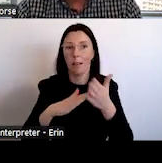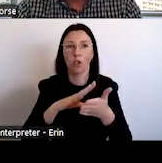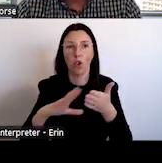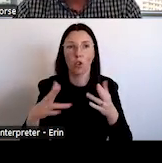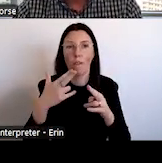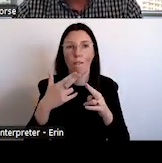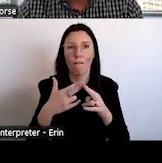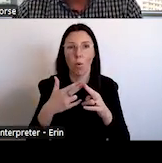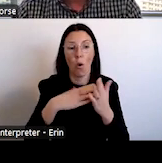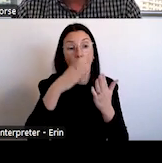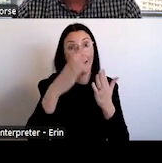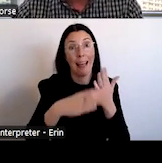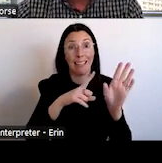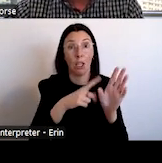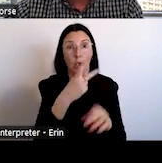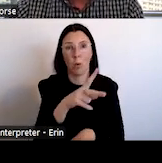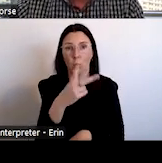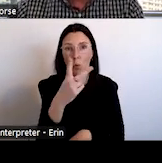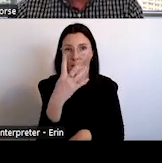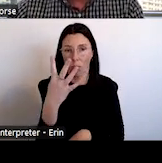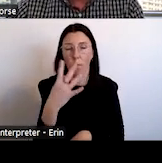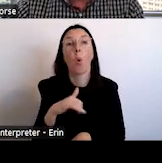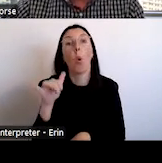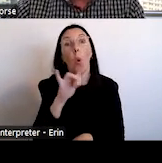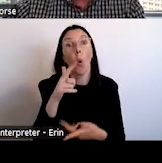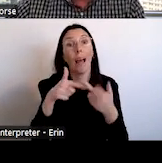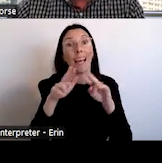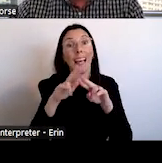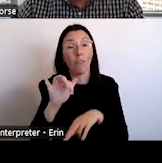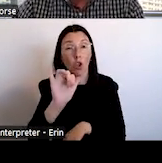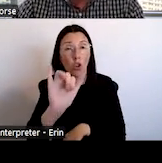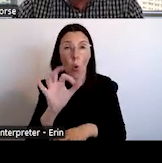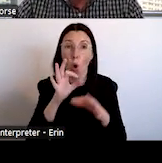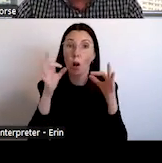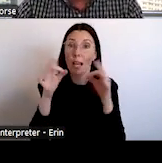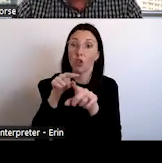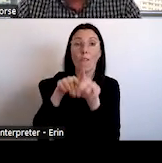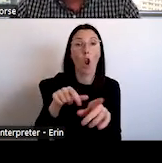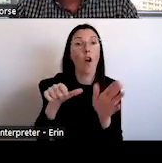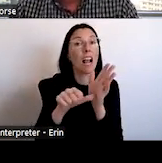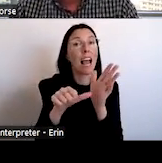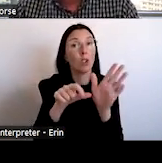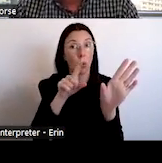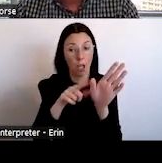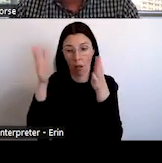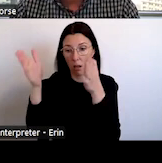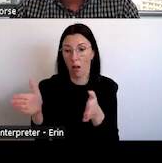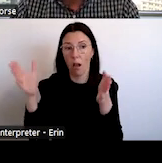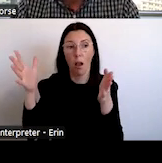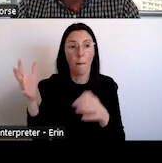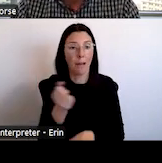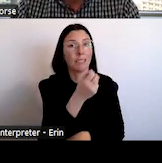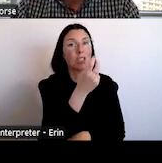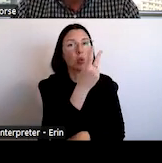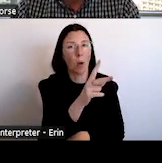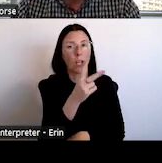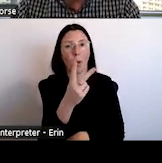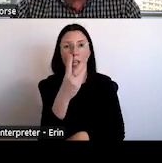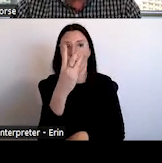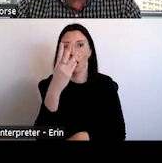financial year if your organisation operates on a financial year calendar, of the 2023/24 year.